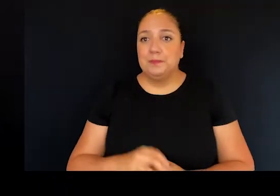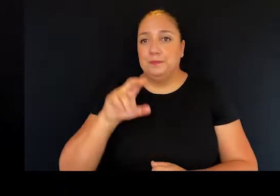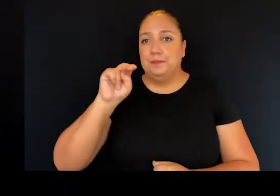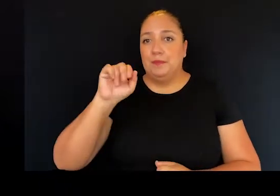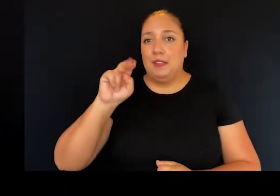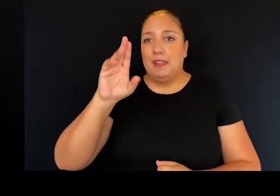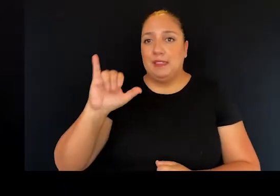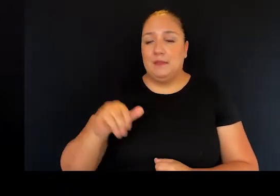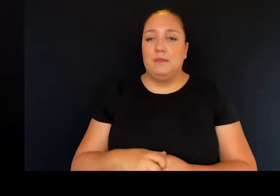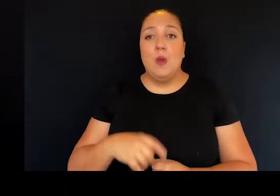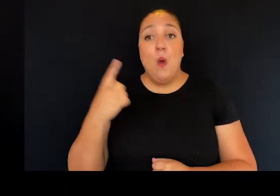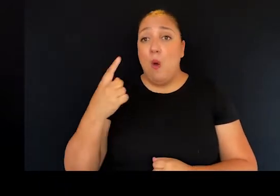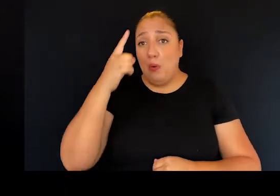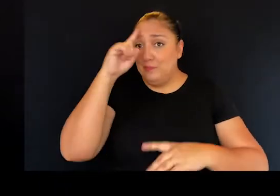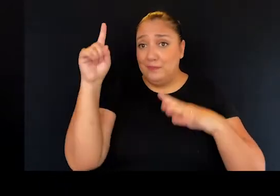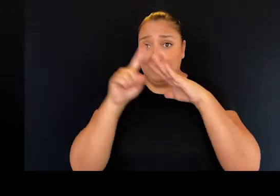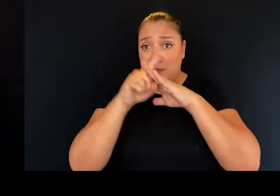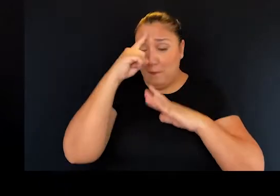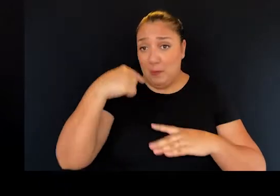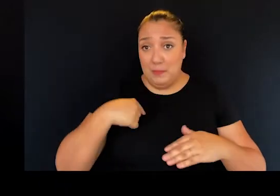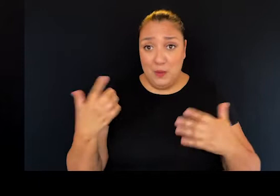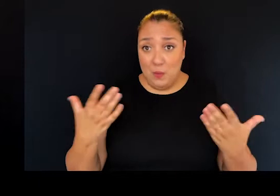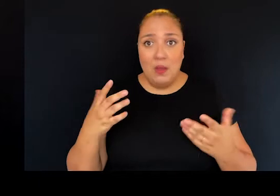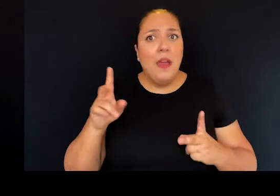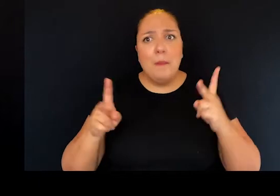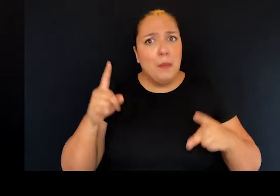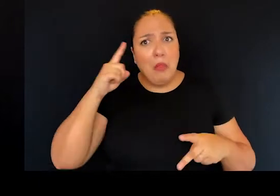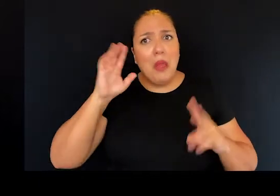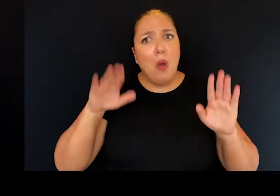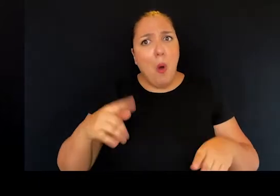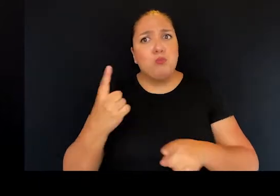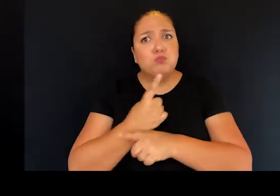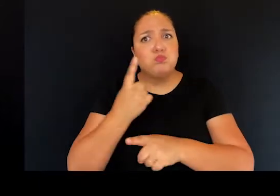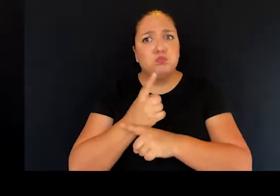Yeah, the one that always comes to mind for me is, and people really think it's appropriate to use,